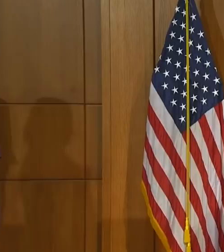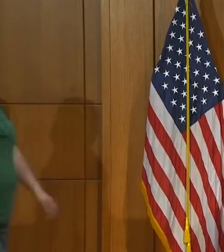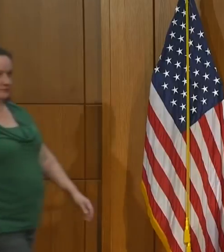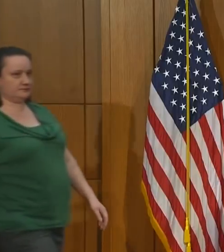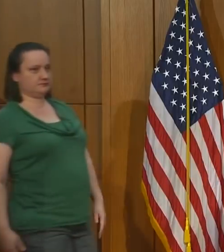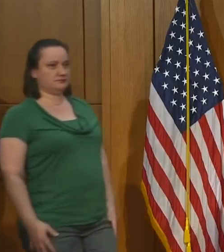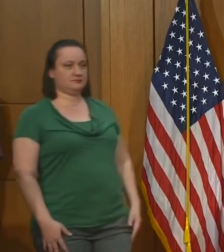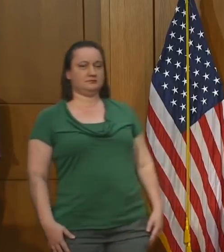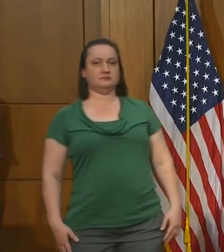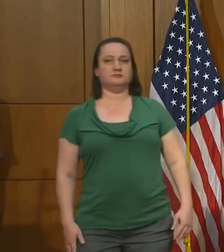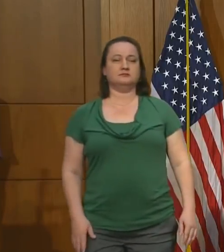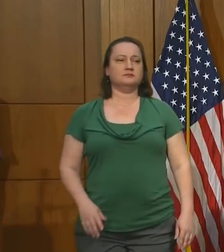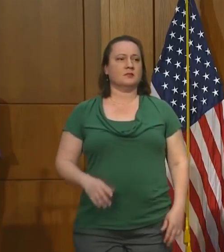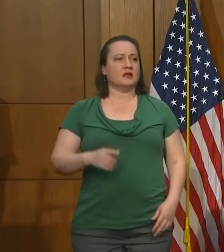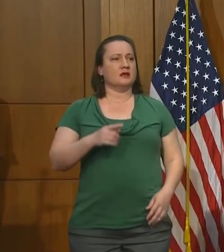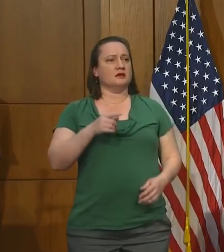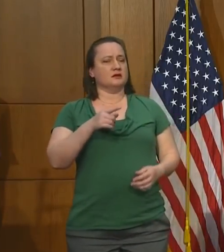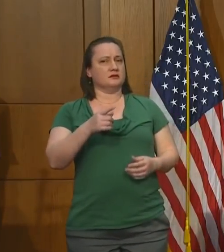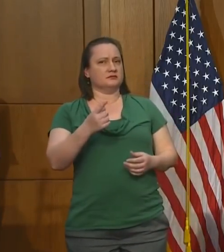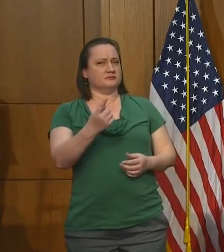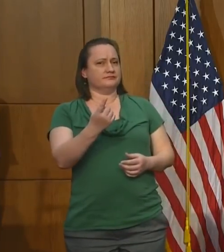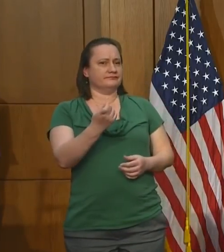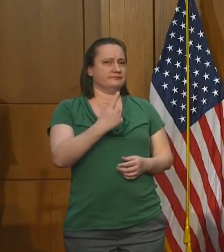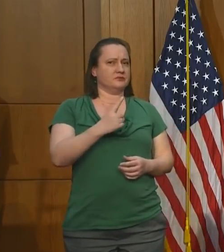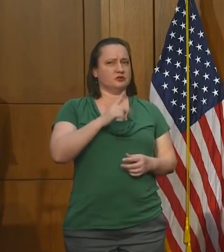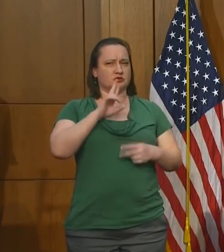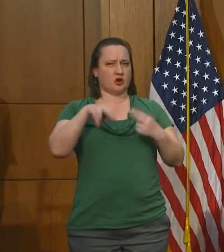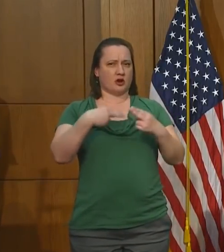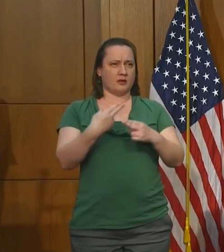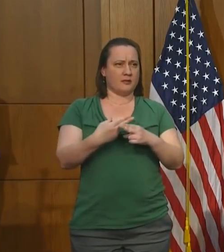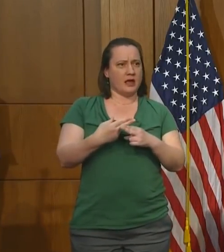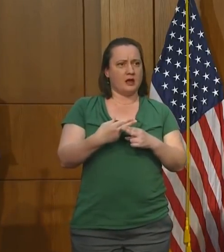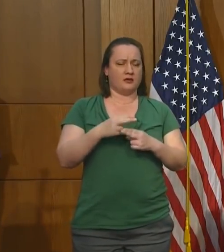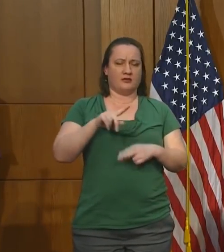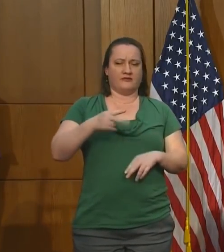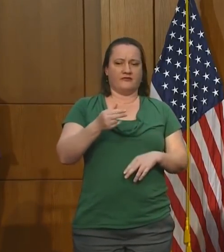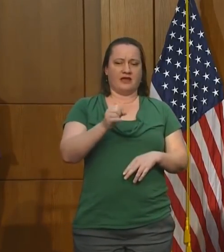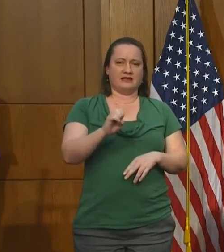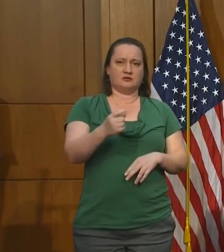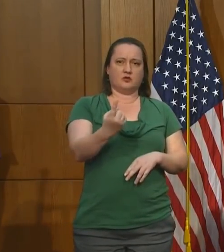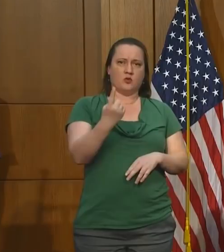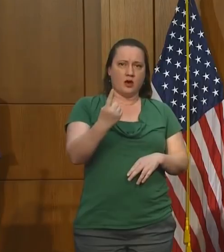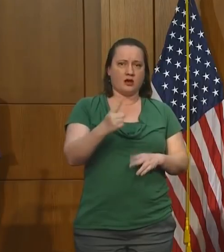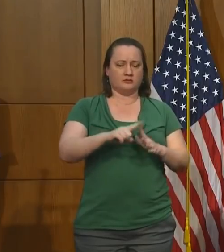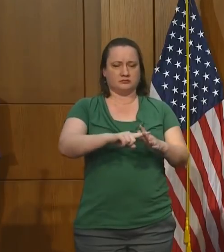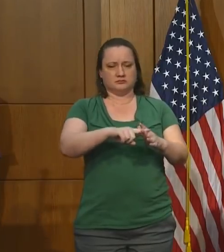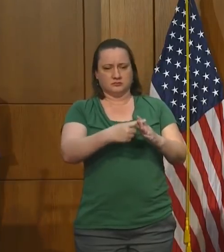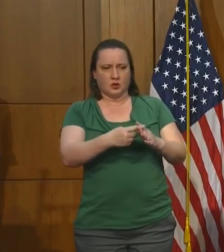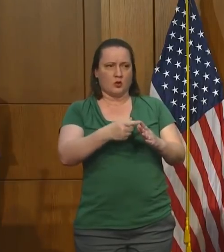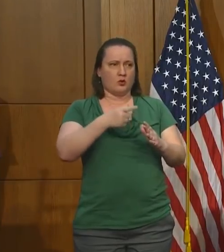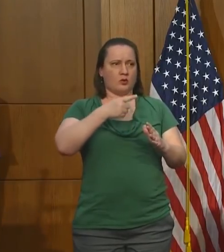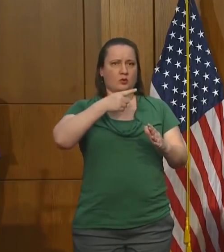YOU. WE'LL BE GLAD TO TAKE YOUR QUESTIONS. WE SPENT A FACE ONE